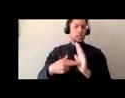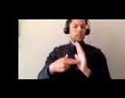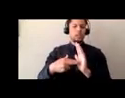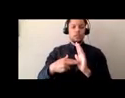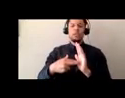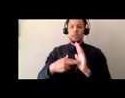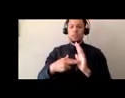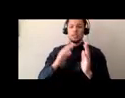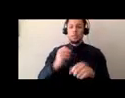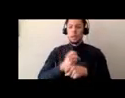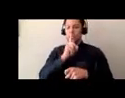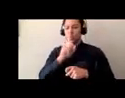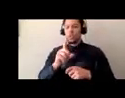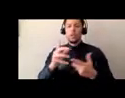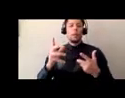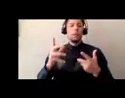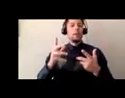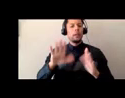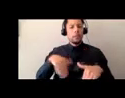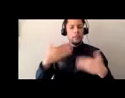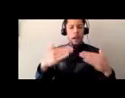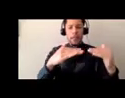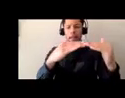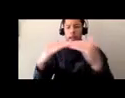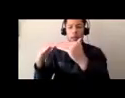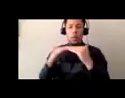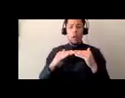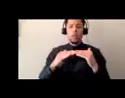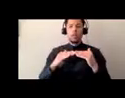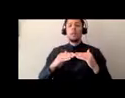bring that inclusion for all of these areas more equally.